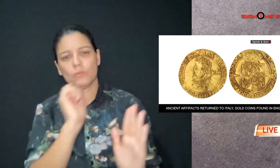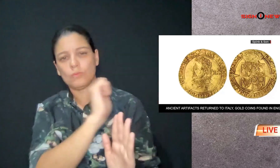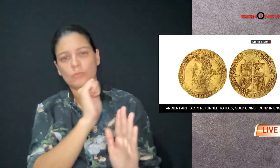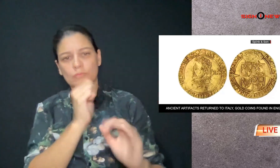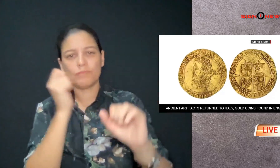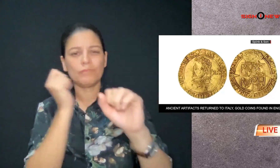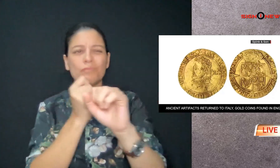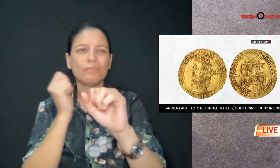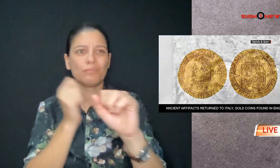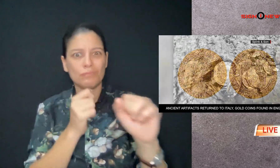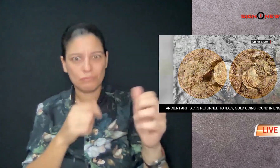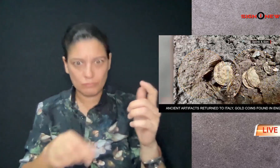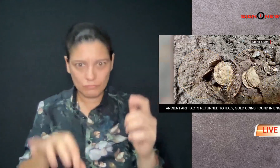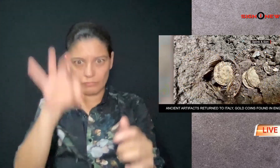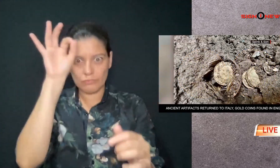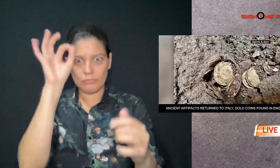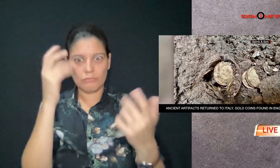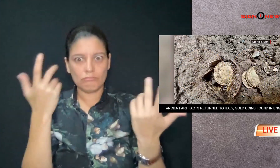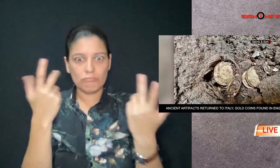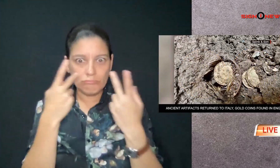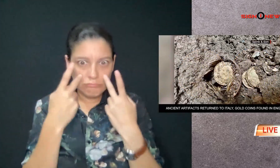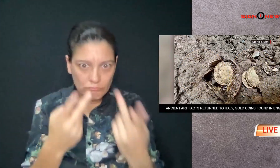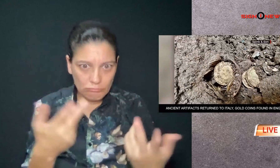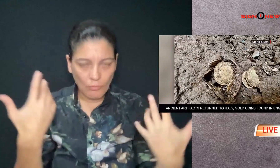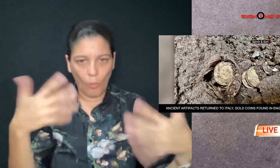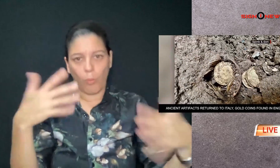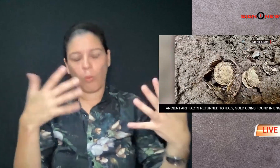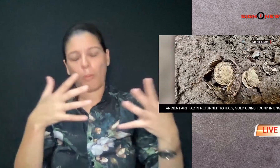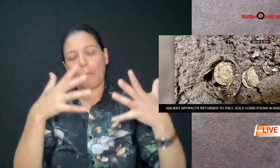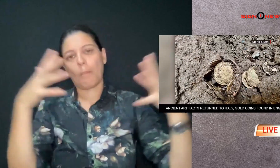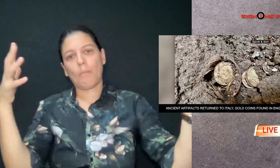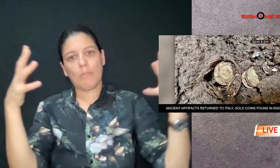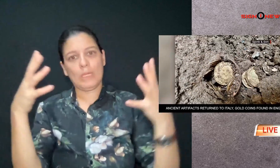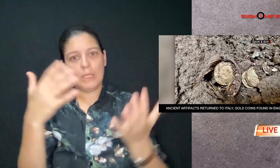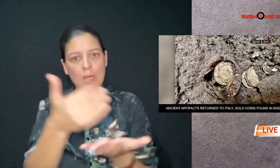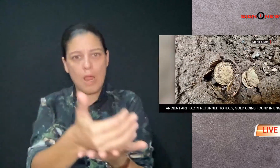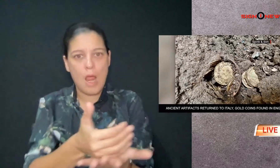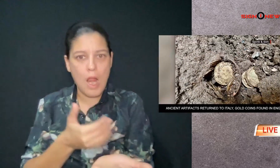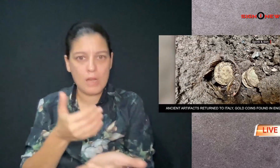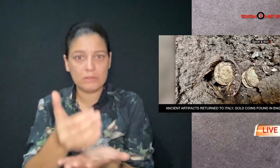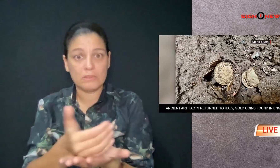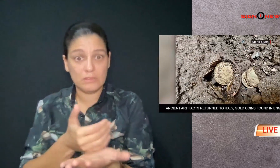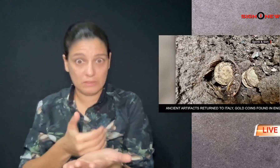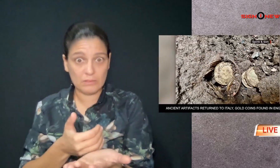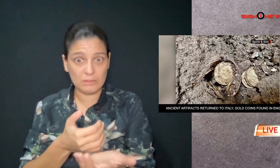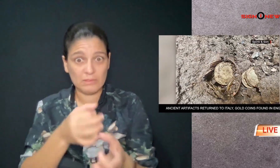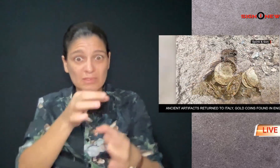and in England a family renovating their home discovered one of the largest collections